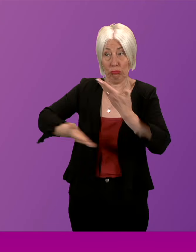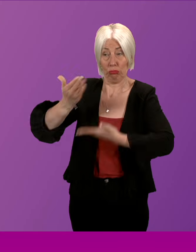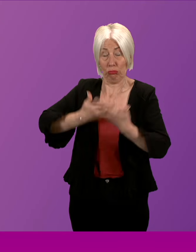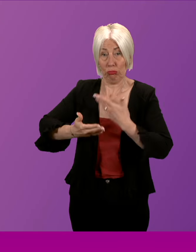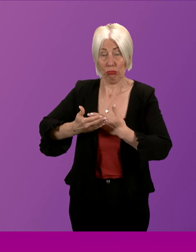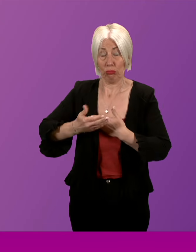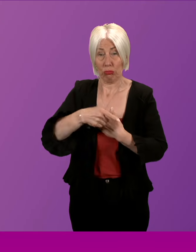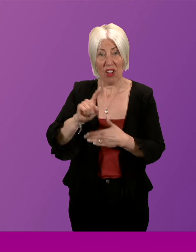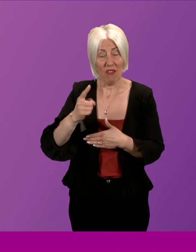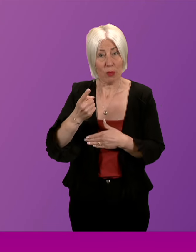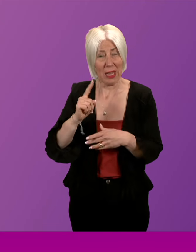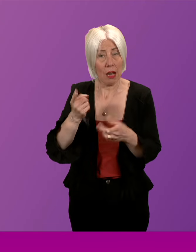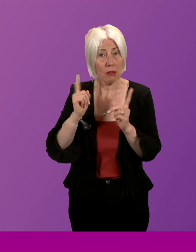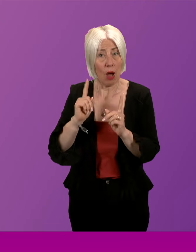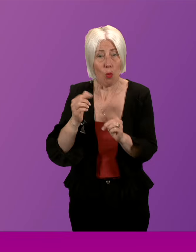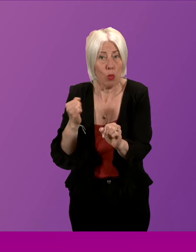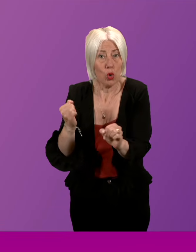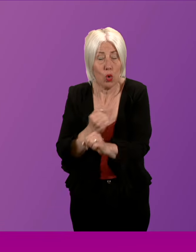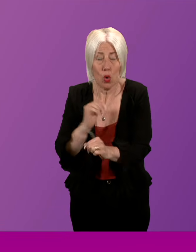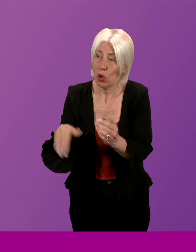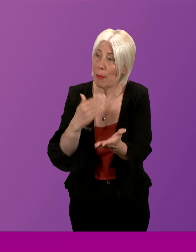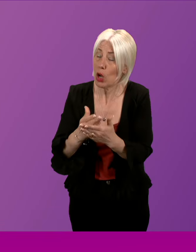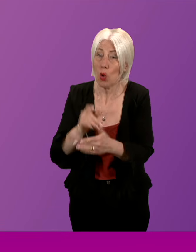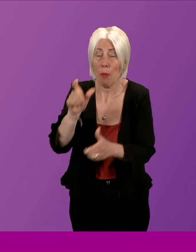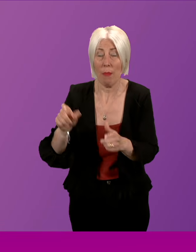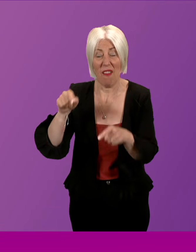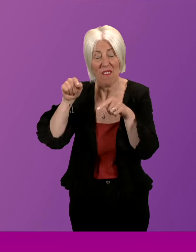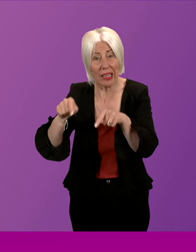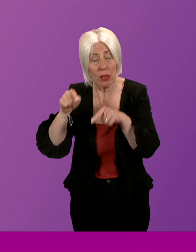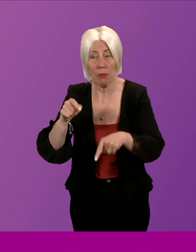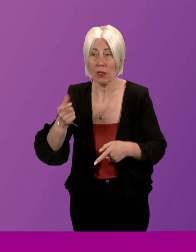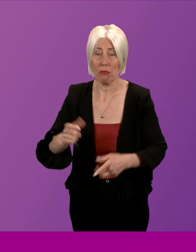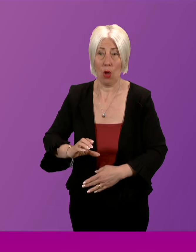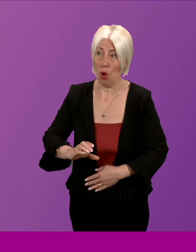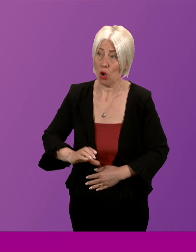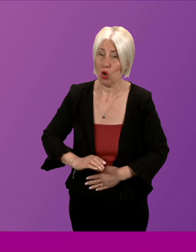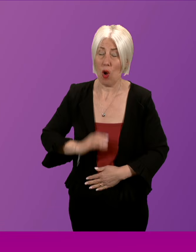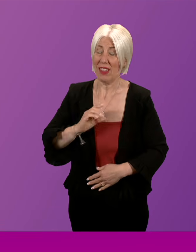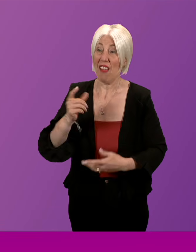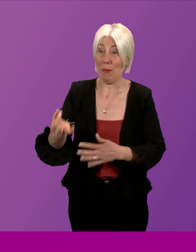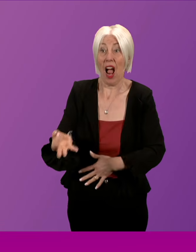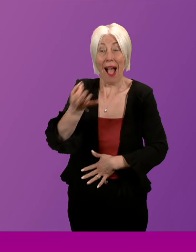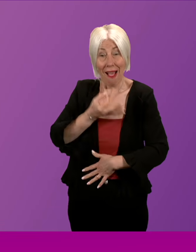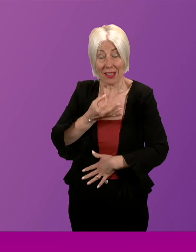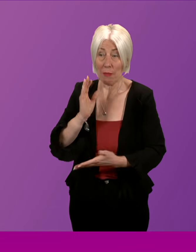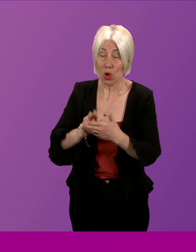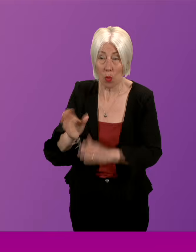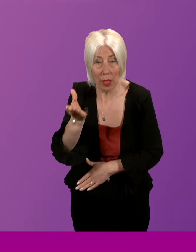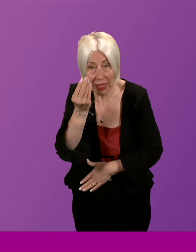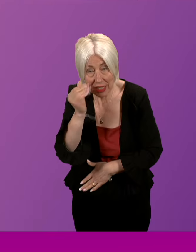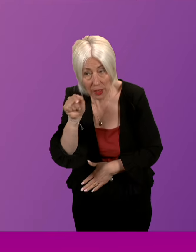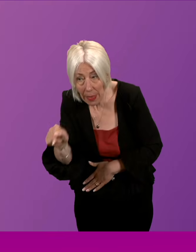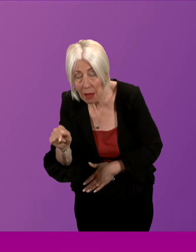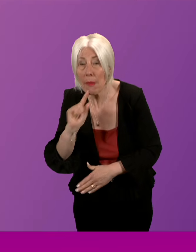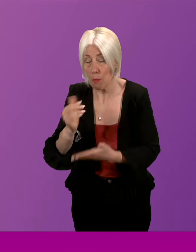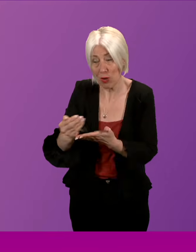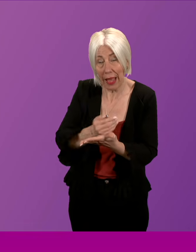he take to restore confidence that victims who ask for help will be listened to and protected?